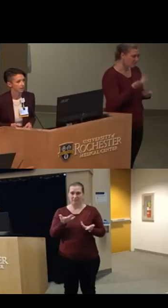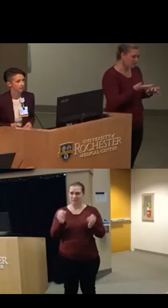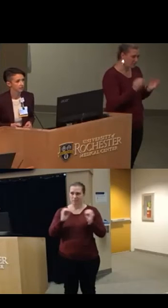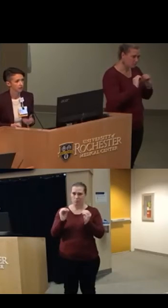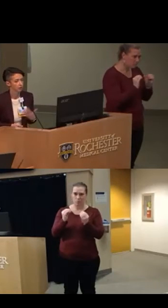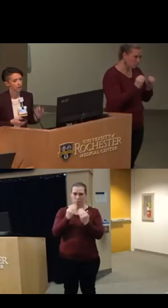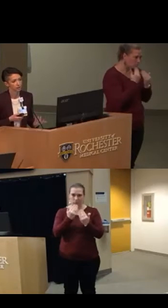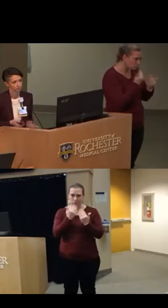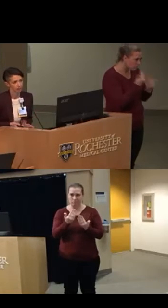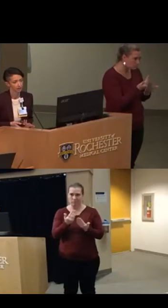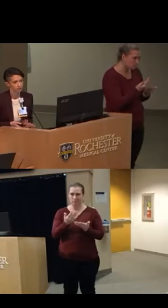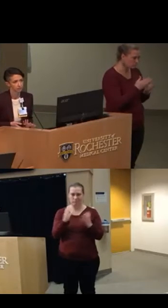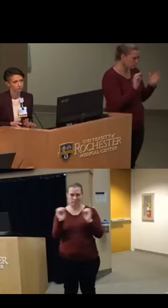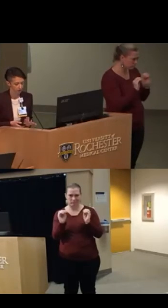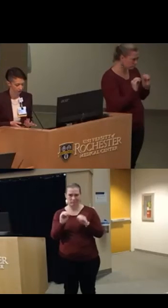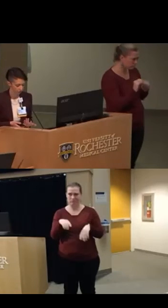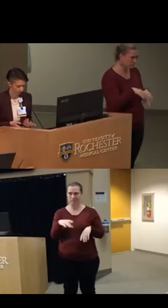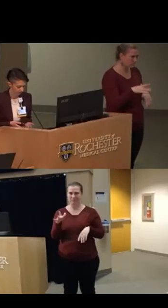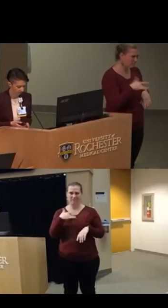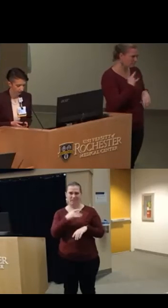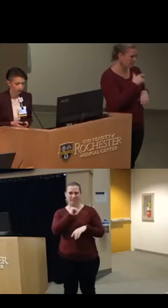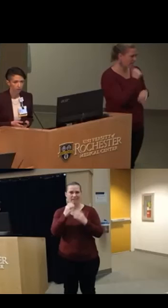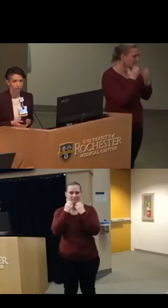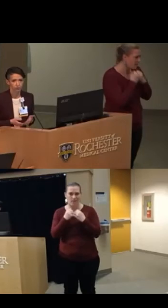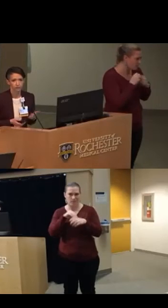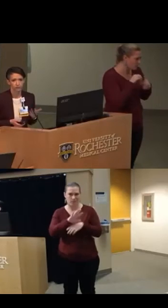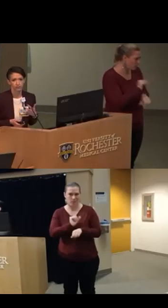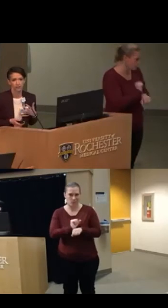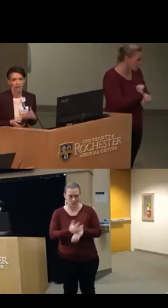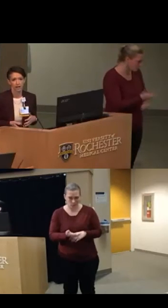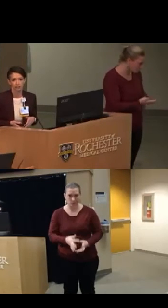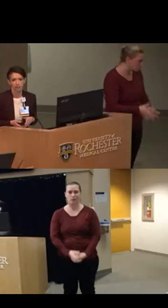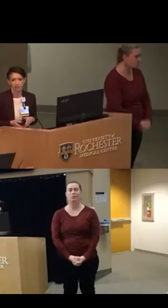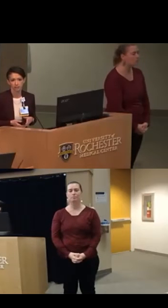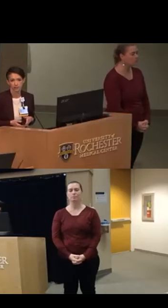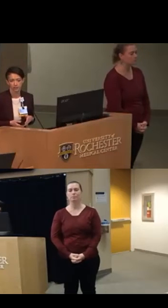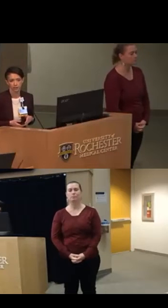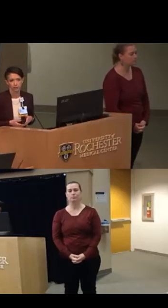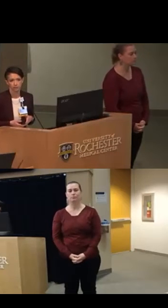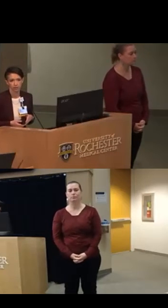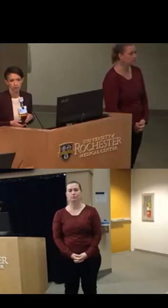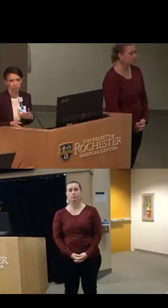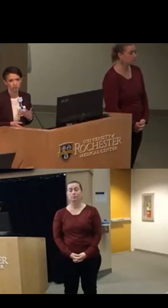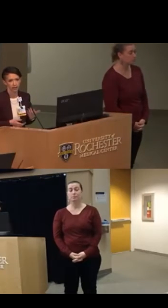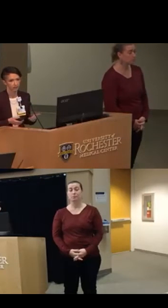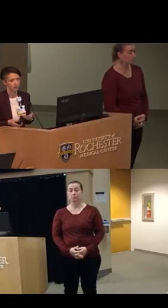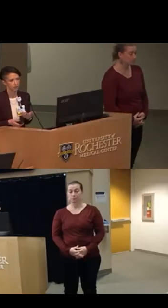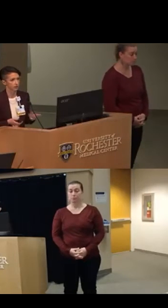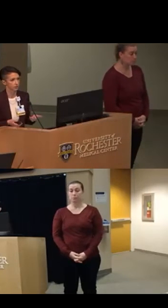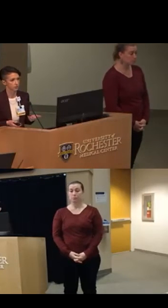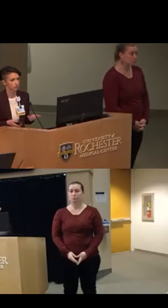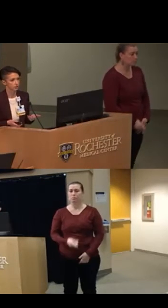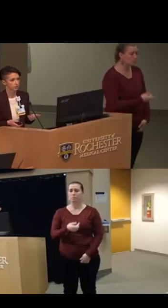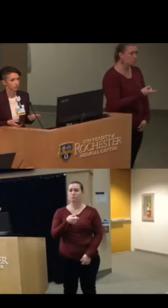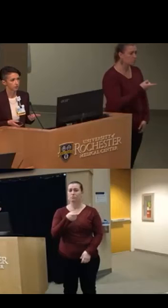and um undervalued in their work so this is not a problem of insufficient bubble baths and pedicures